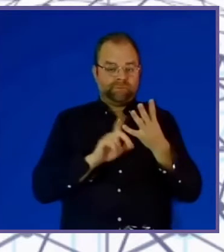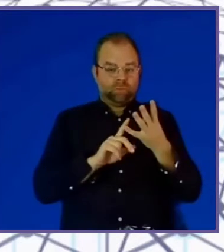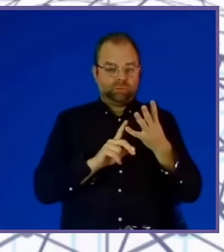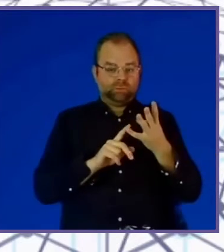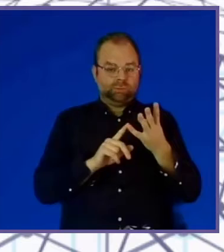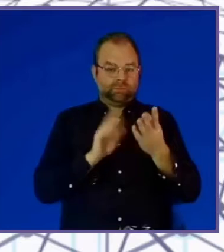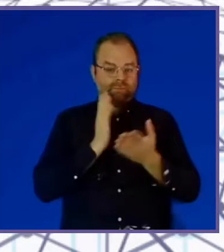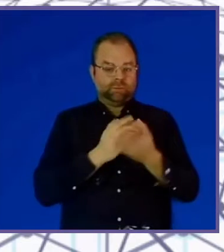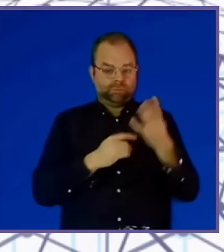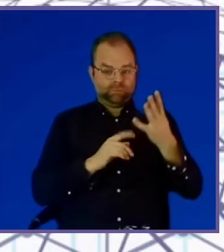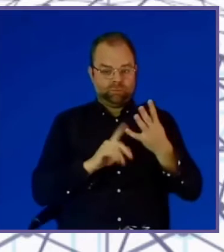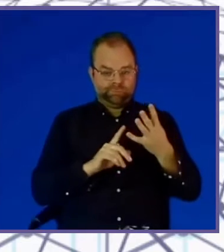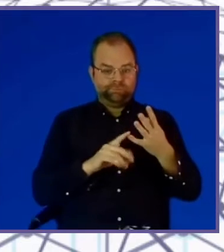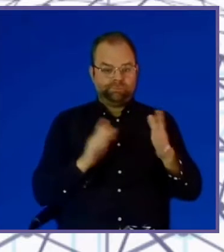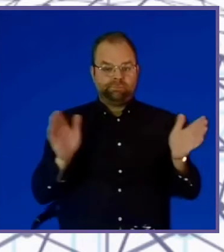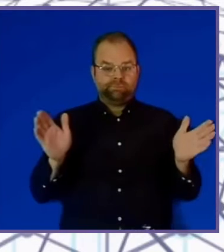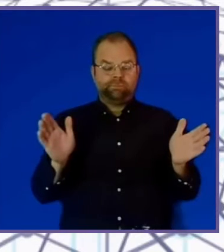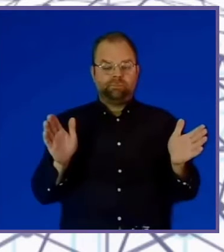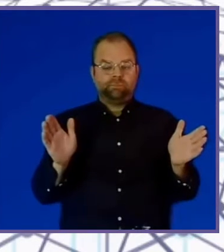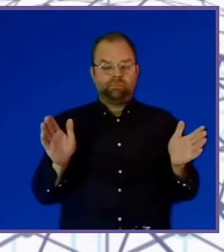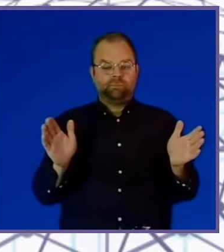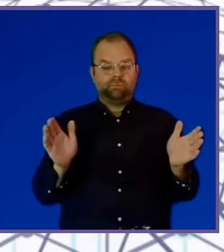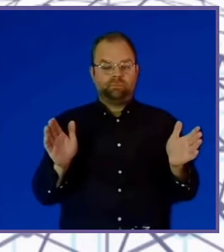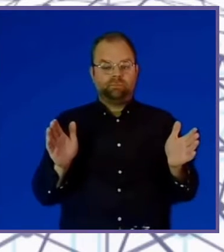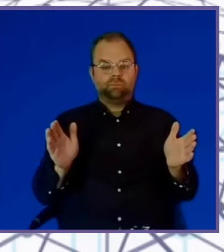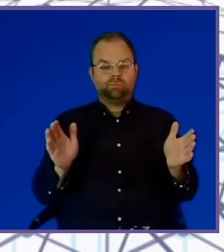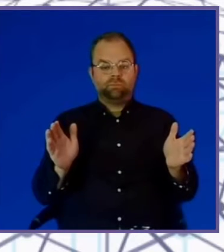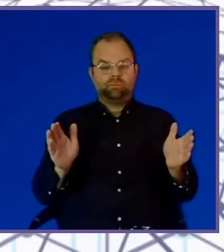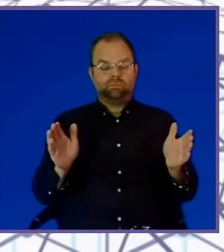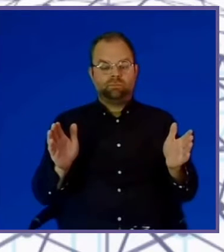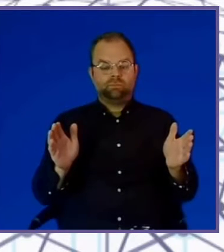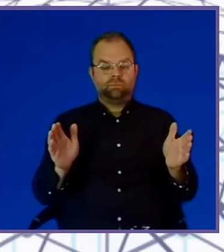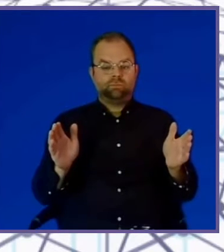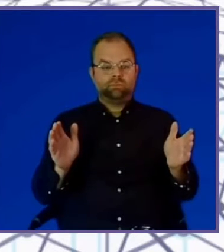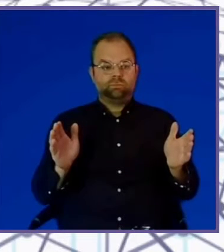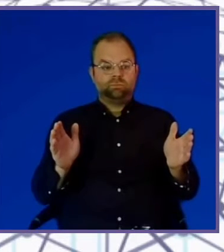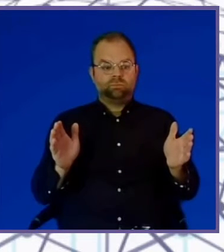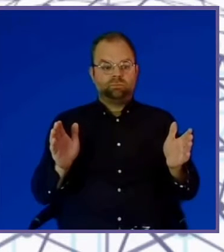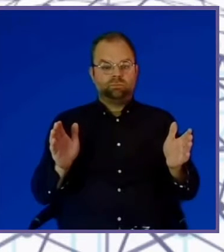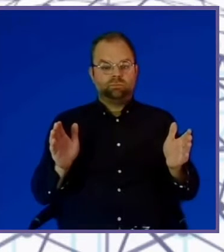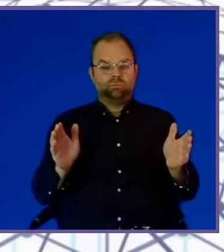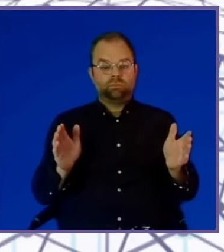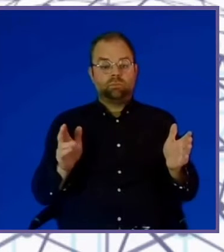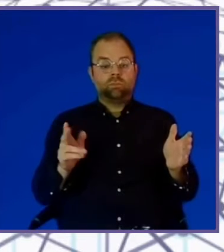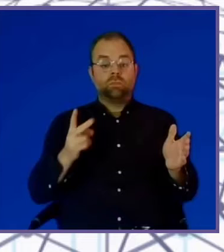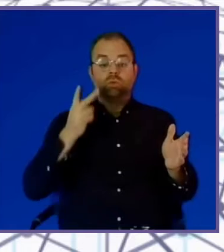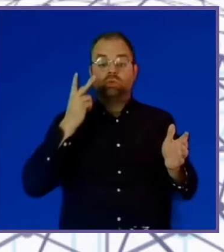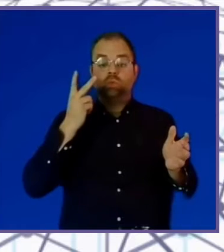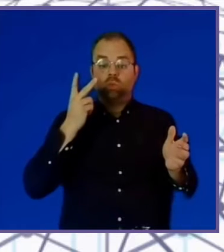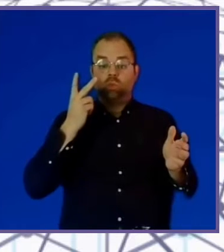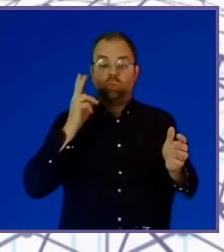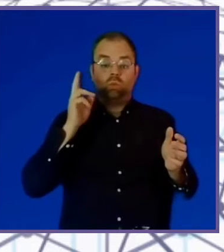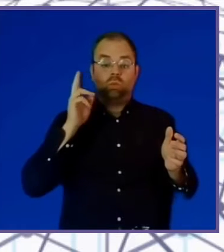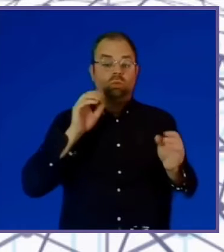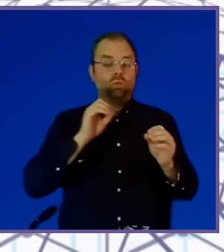Each one of them is completely unique. To put it simply, deaf blindness is an